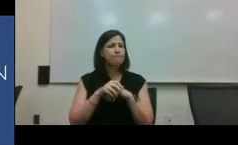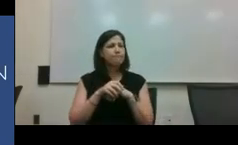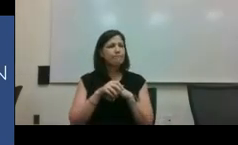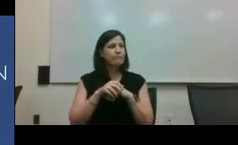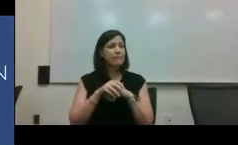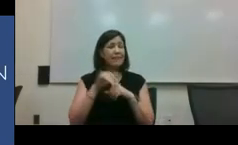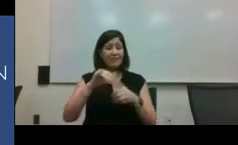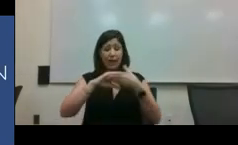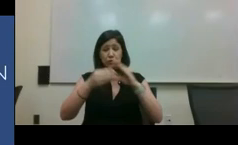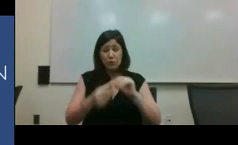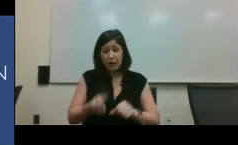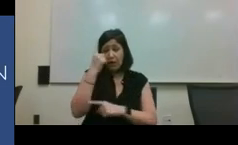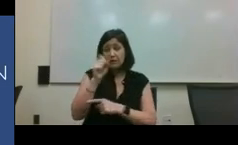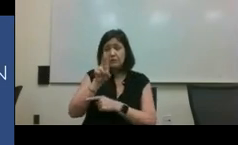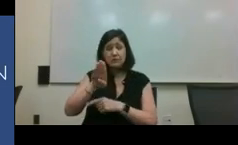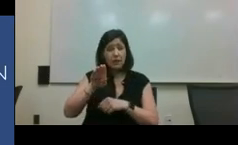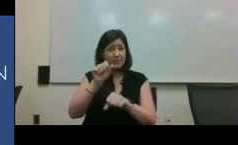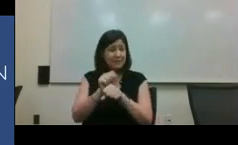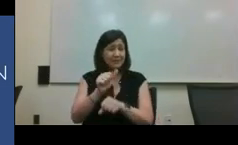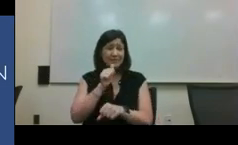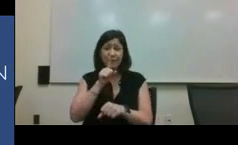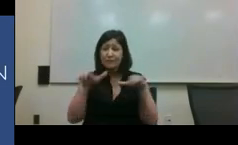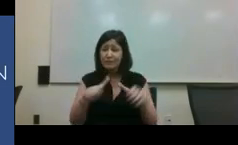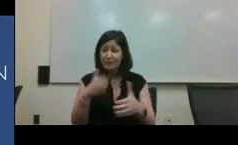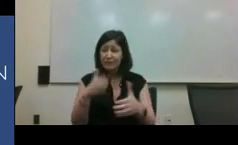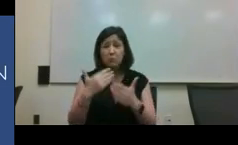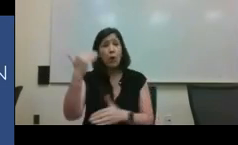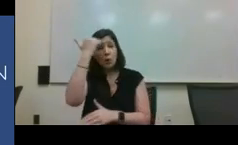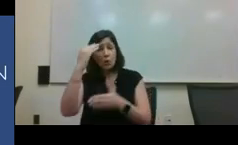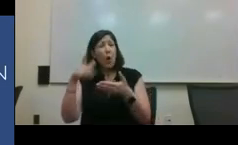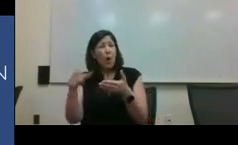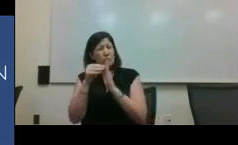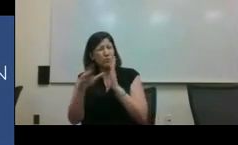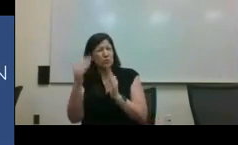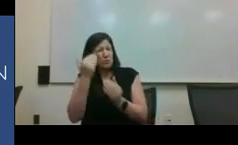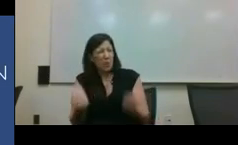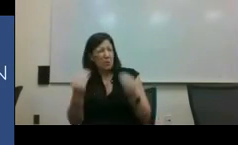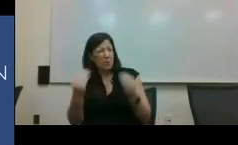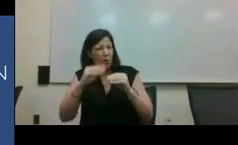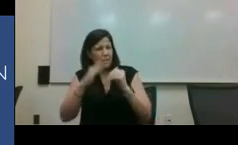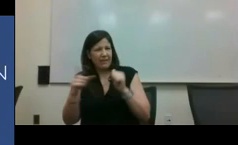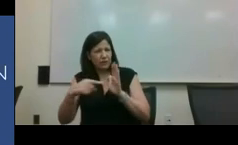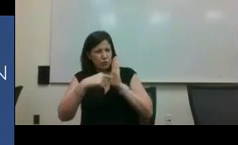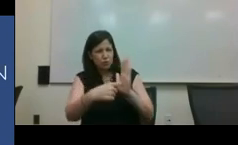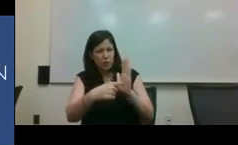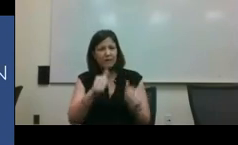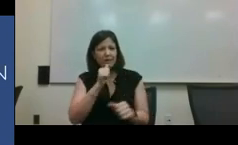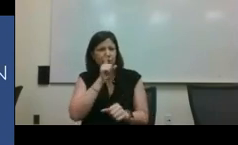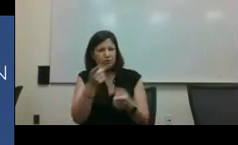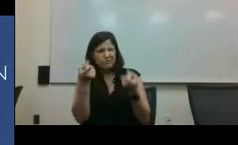So, story comprehension subtask, it didn't perform very well. We know the students know a bit more than that, it really seem to show. And I'm just not sure what happened.